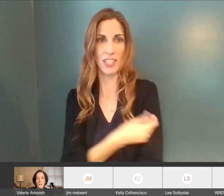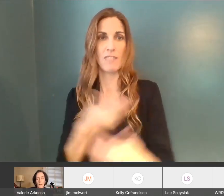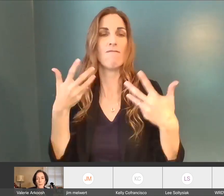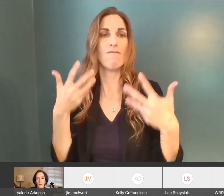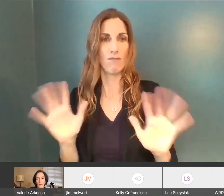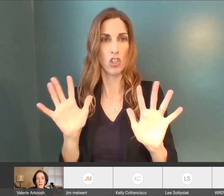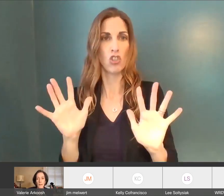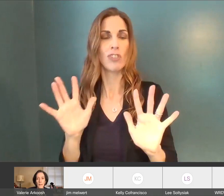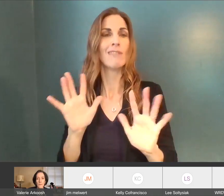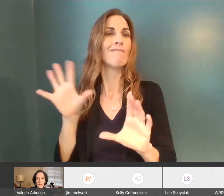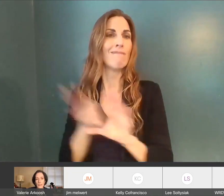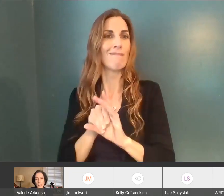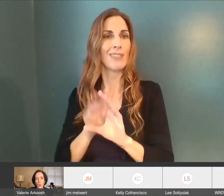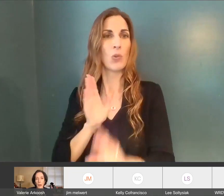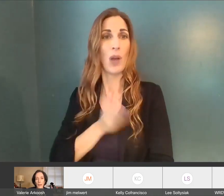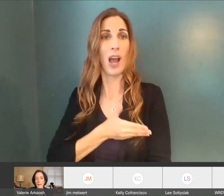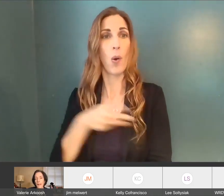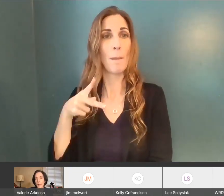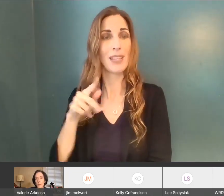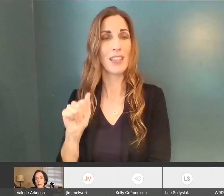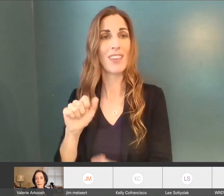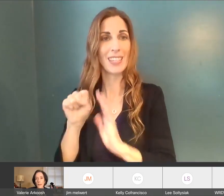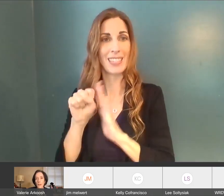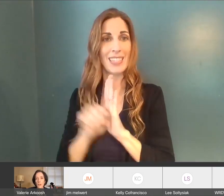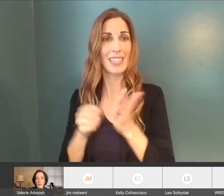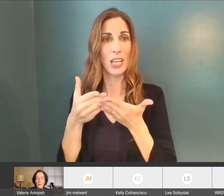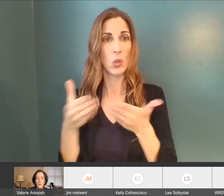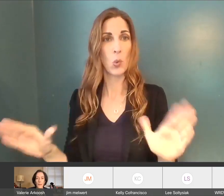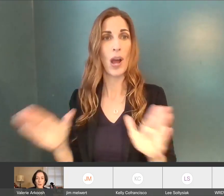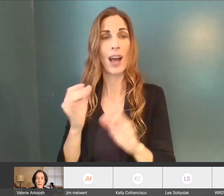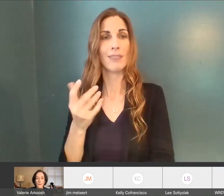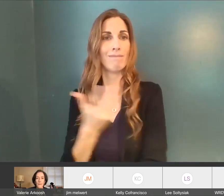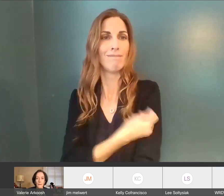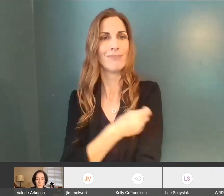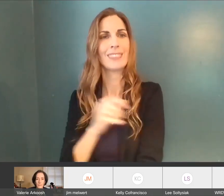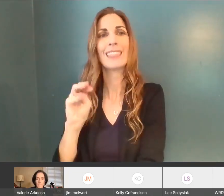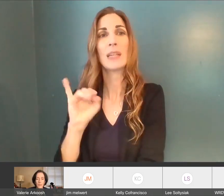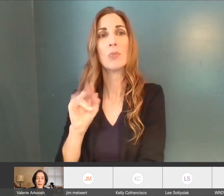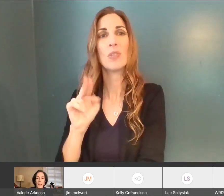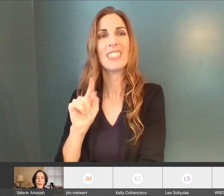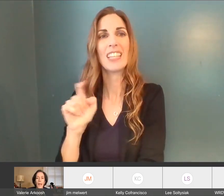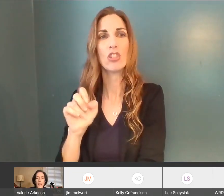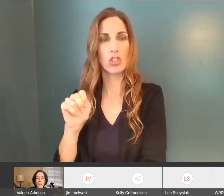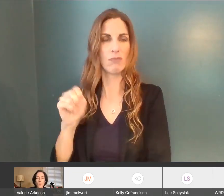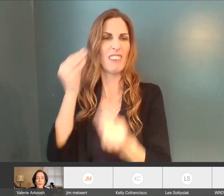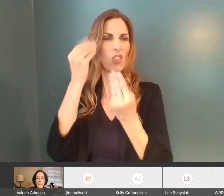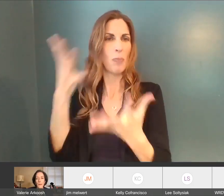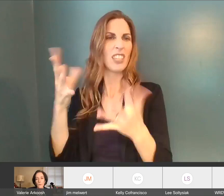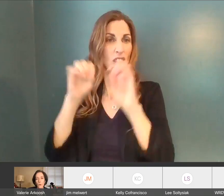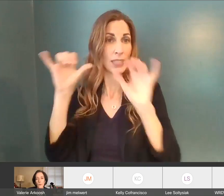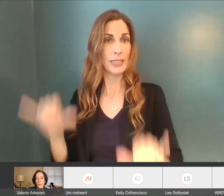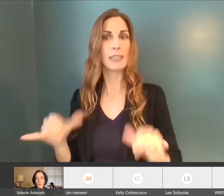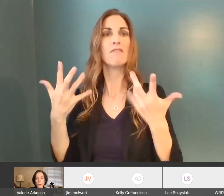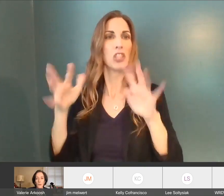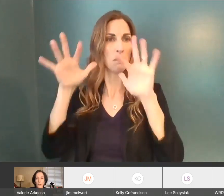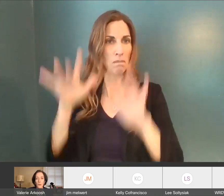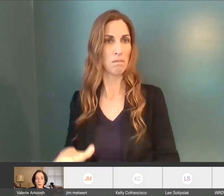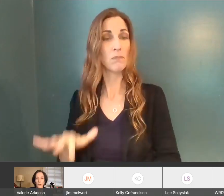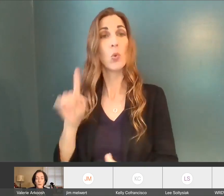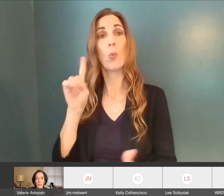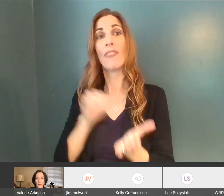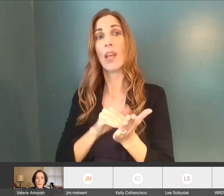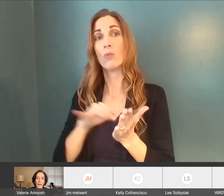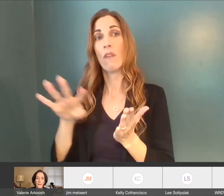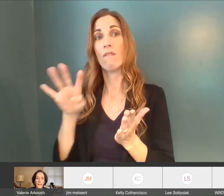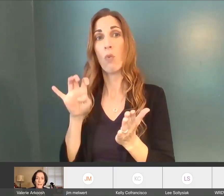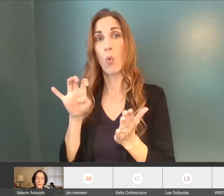into the Pennsylvania Statewide Immunization Information System and 1,442 fully vaccinated